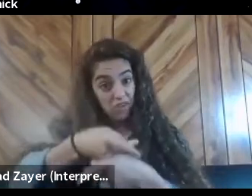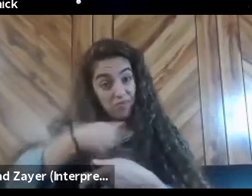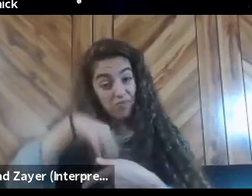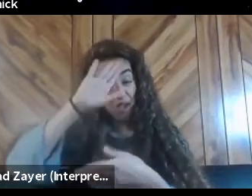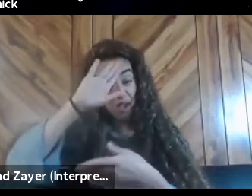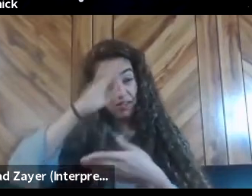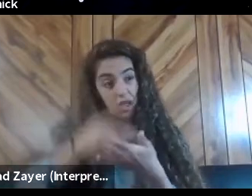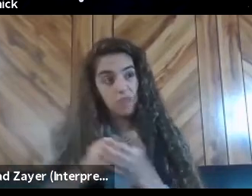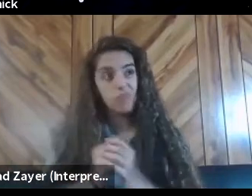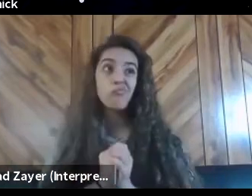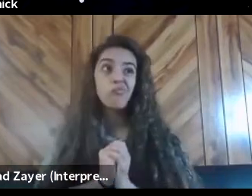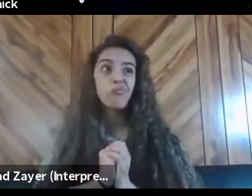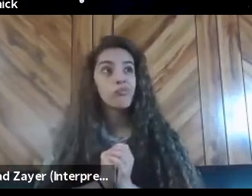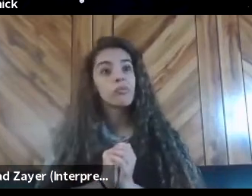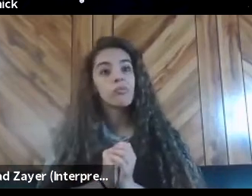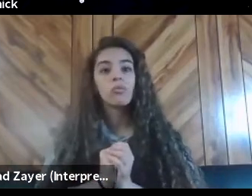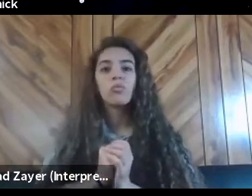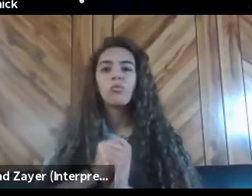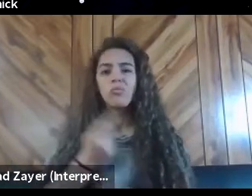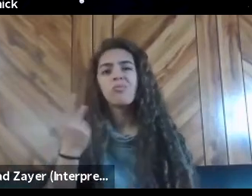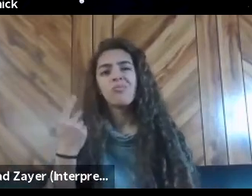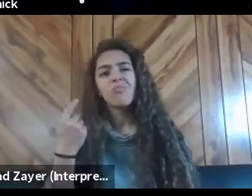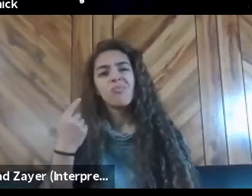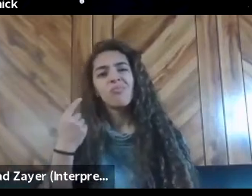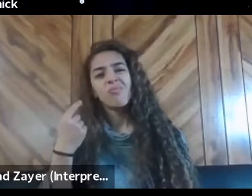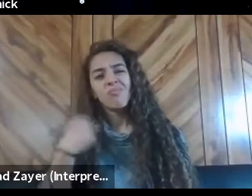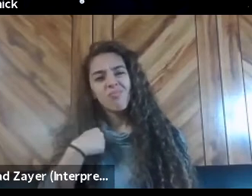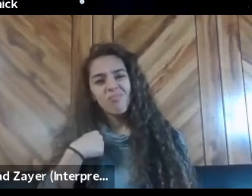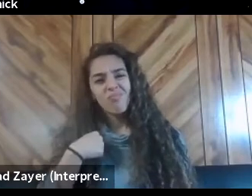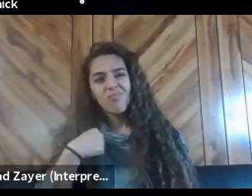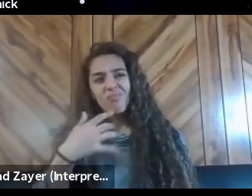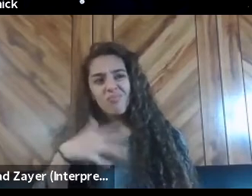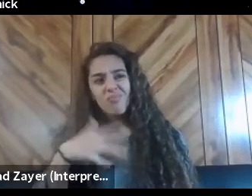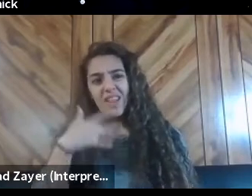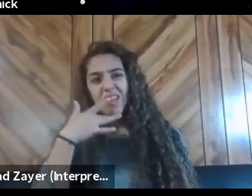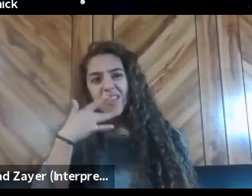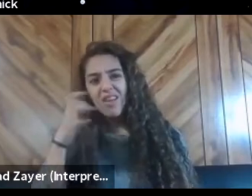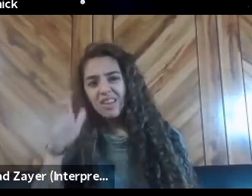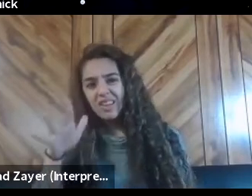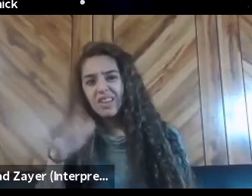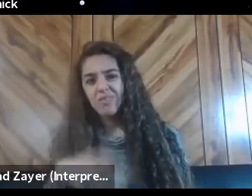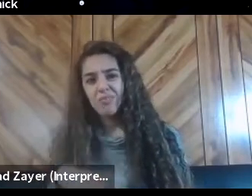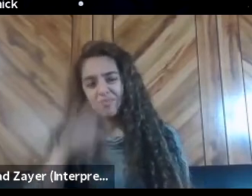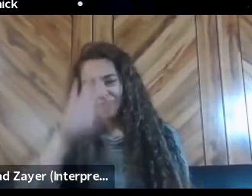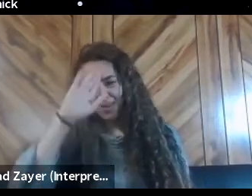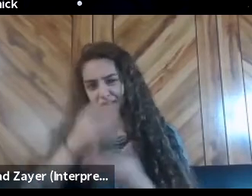that. We were lucky in the sense that, again, he has an older